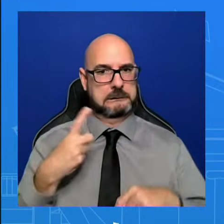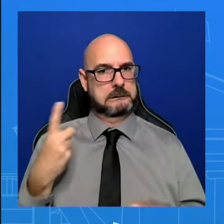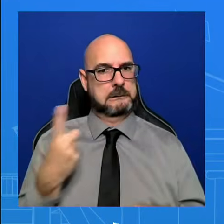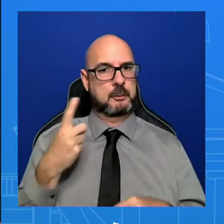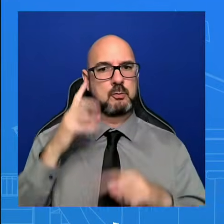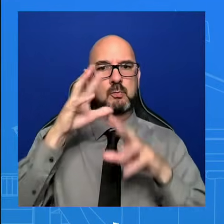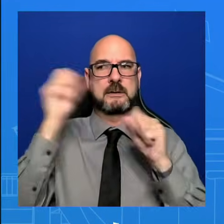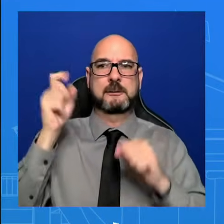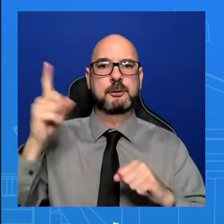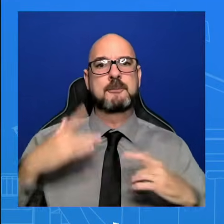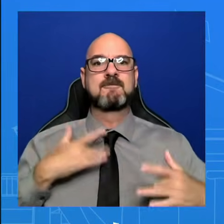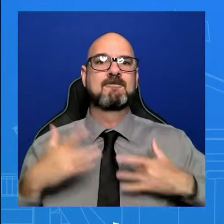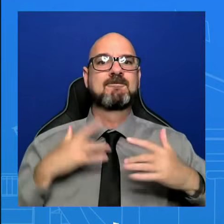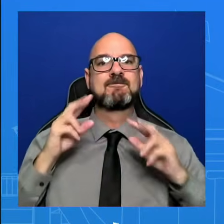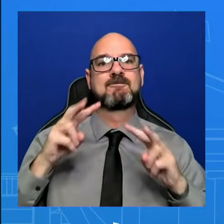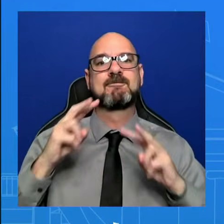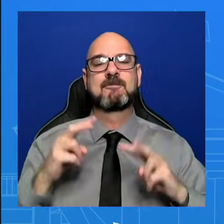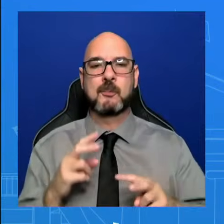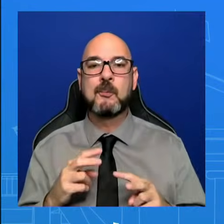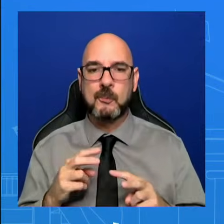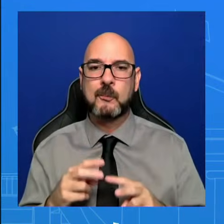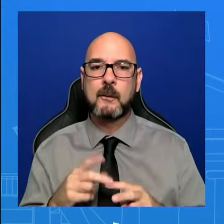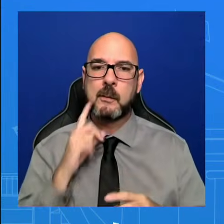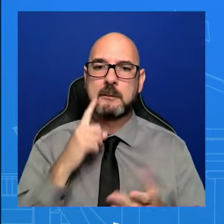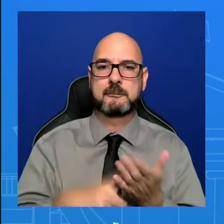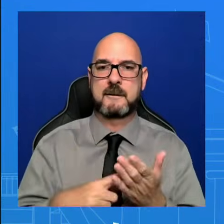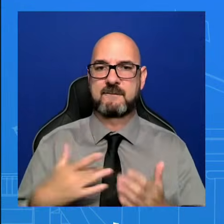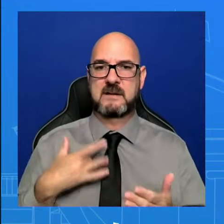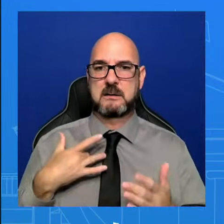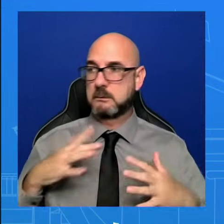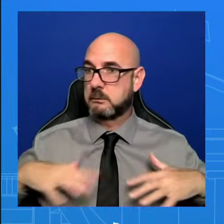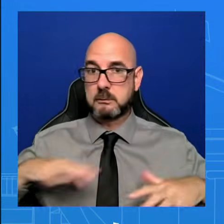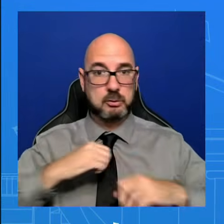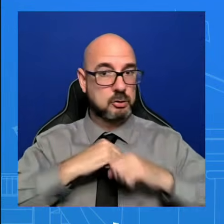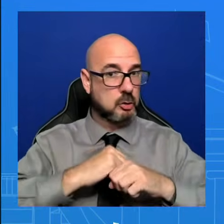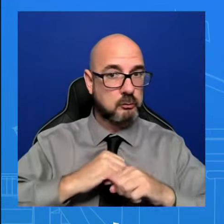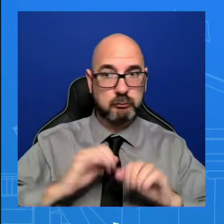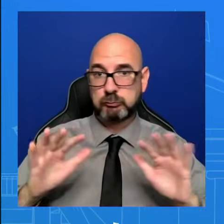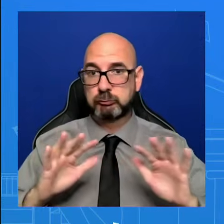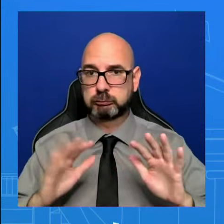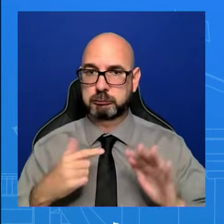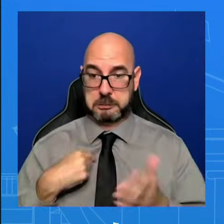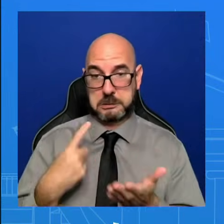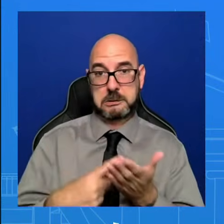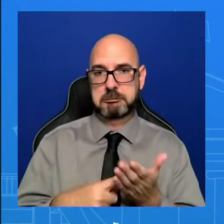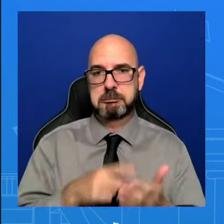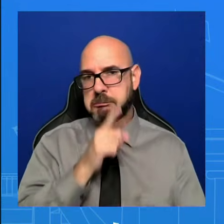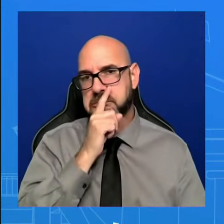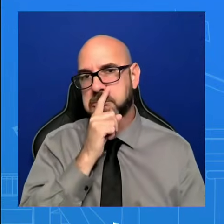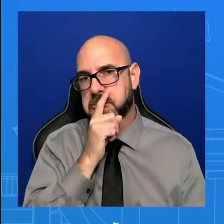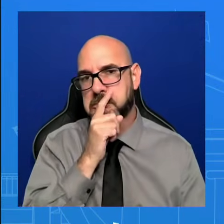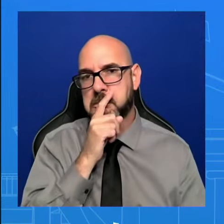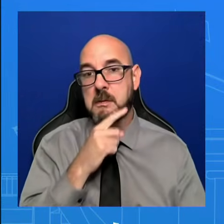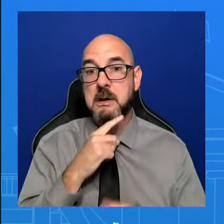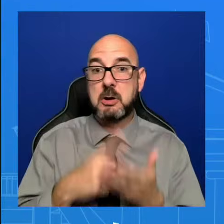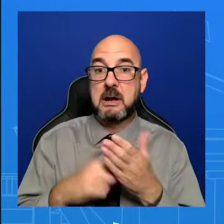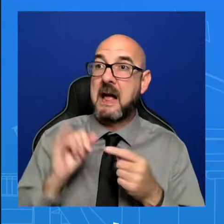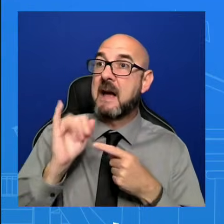I can't speak to security situation. I can't speak to that. I can't get into hypotheticals. I can speak to how important that moment is going to be.